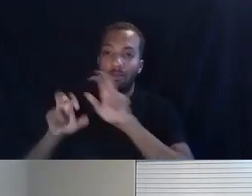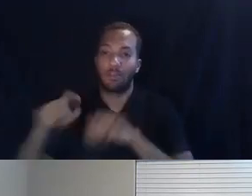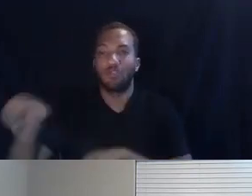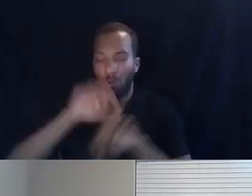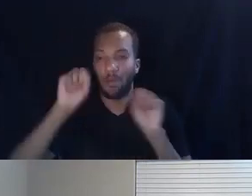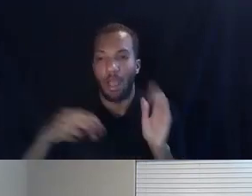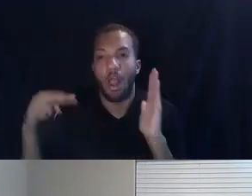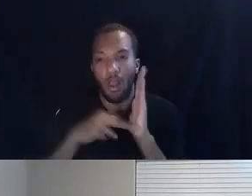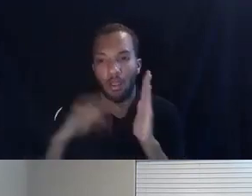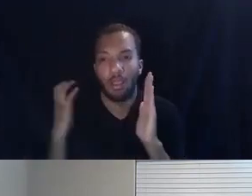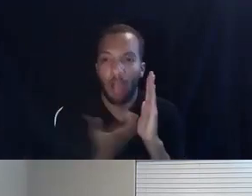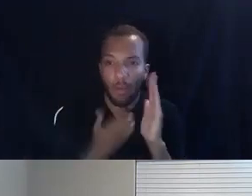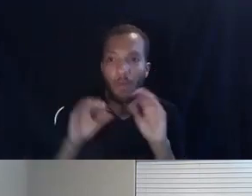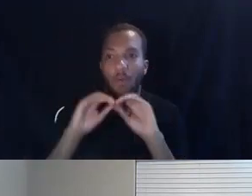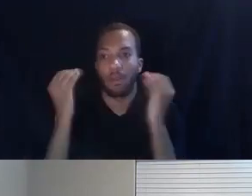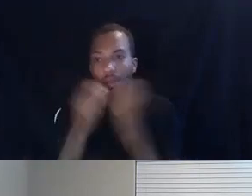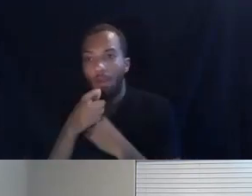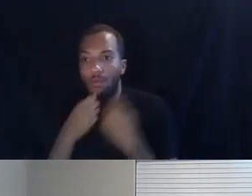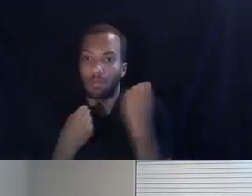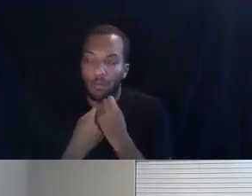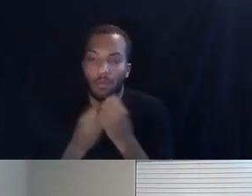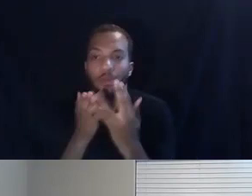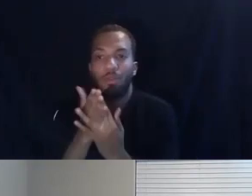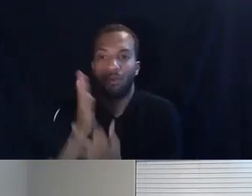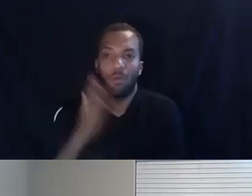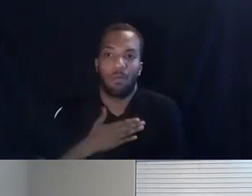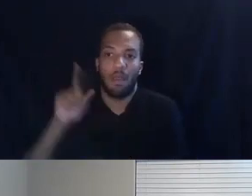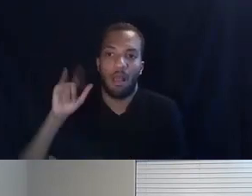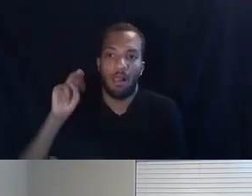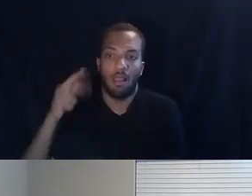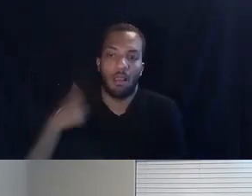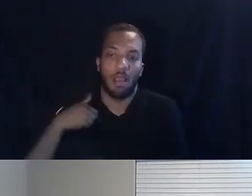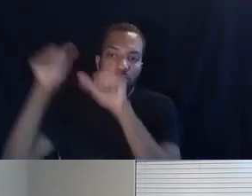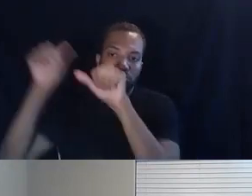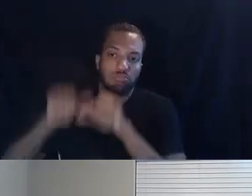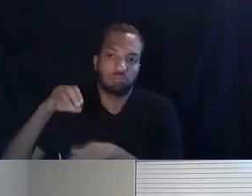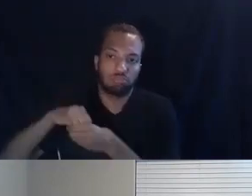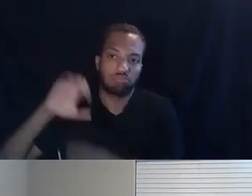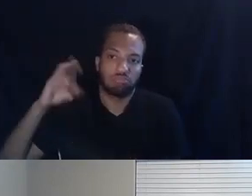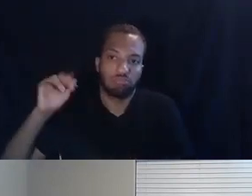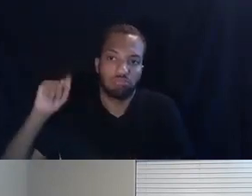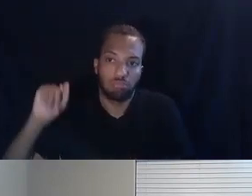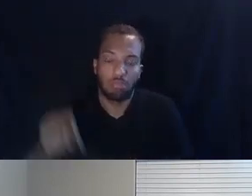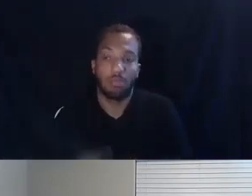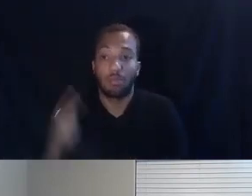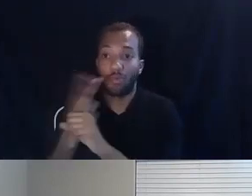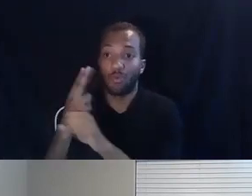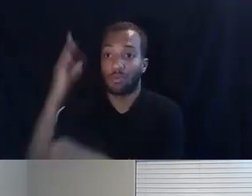that we've funded through those links. So we've used the state federal dollars to fund those programs.